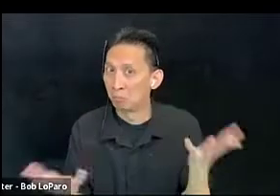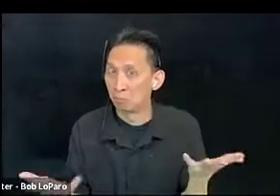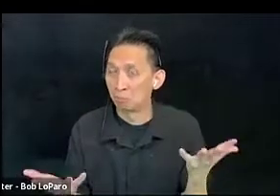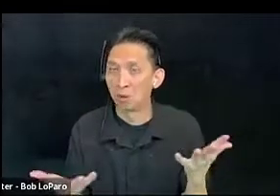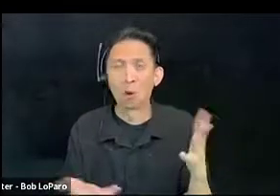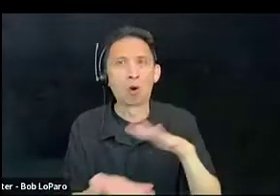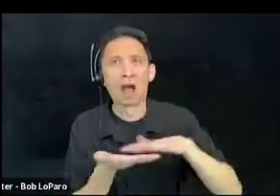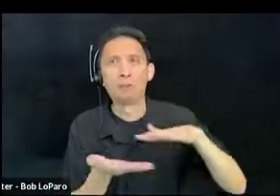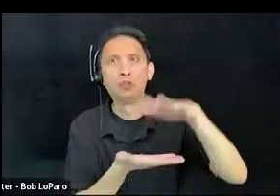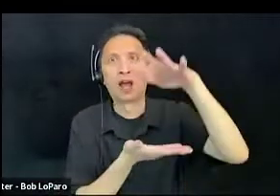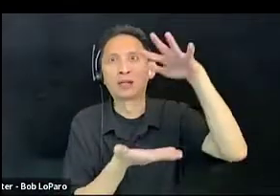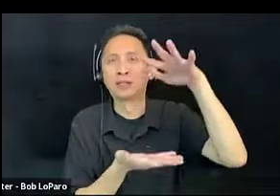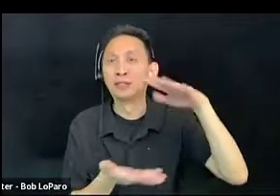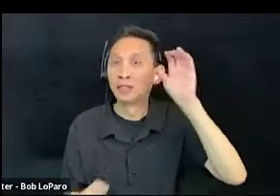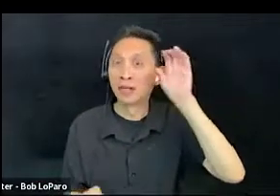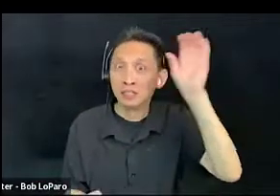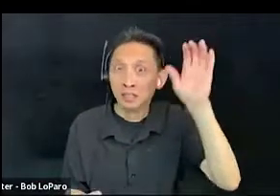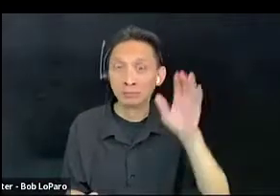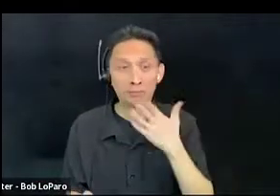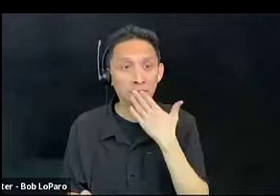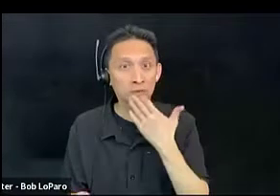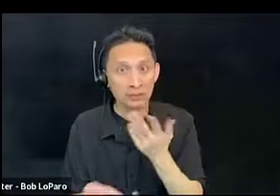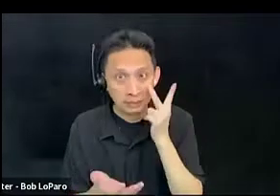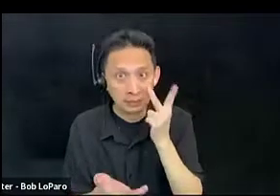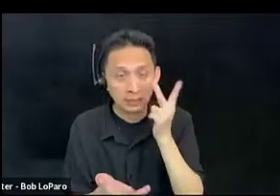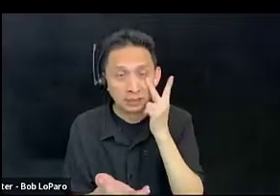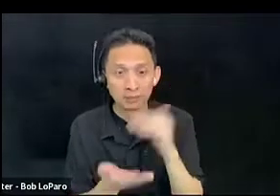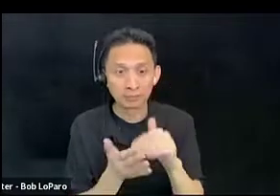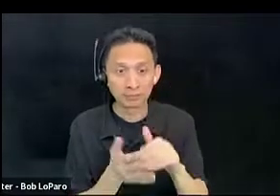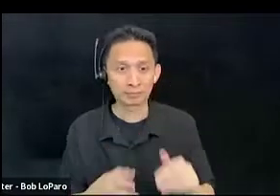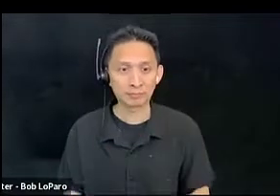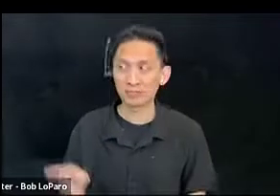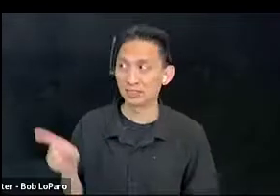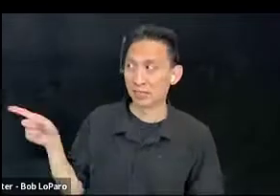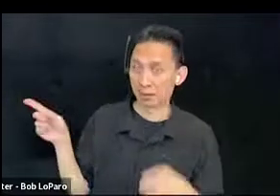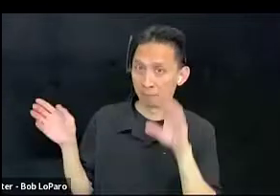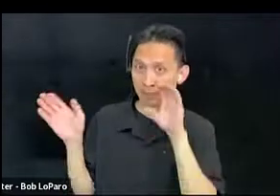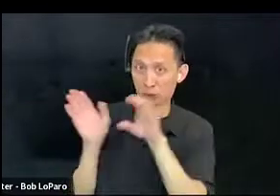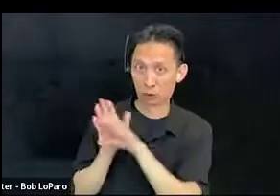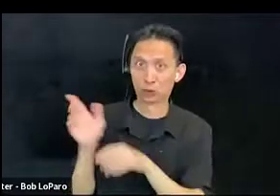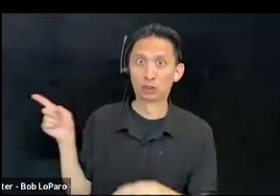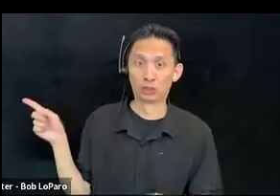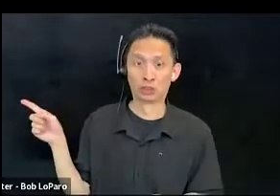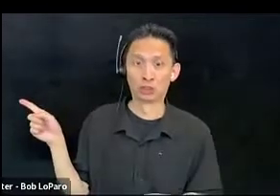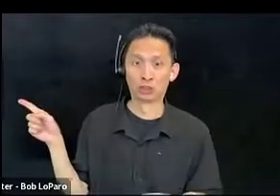there's a little young girl with CVI looking at a photograph of a trampoline.